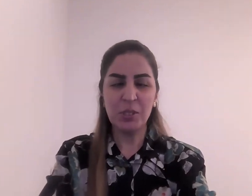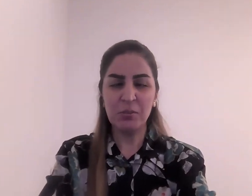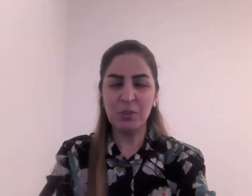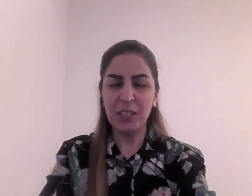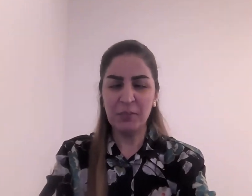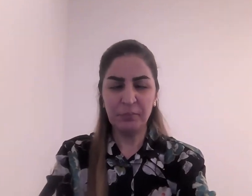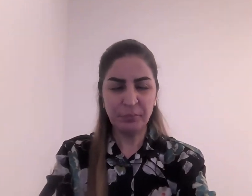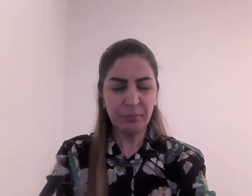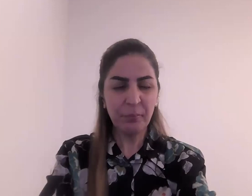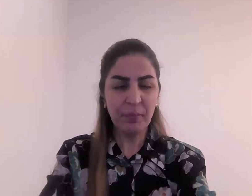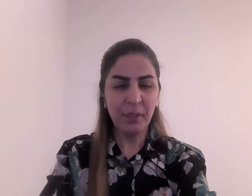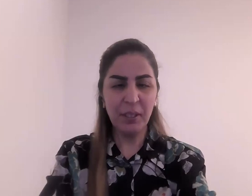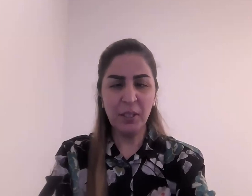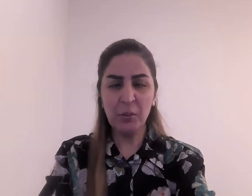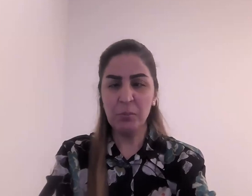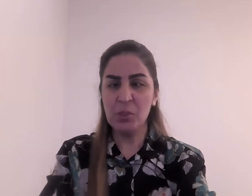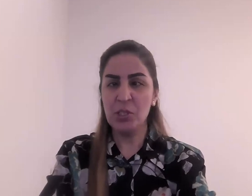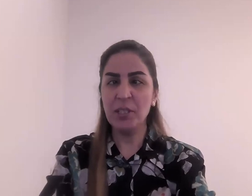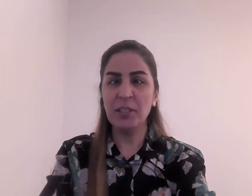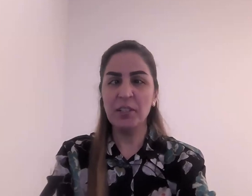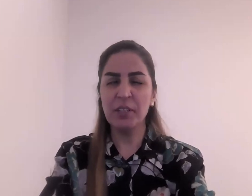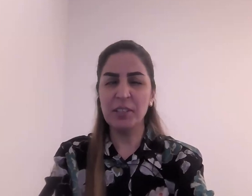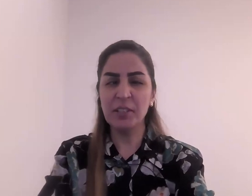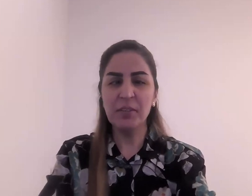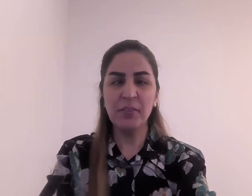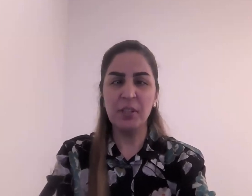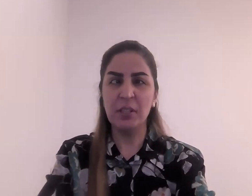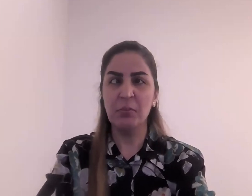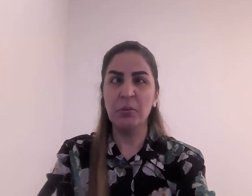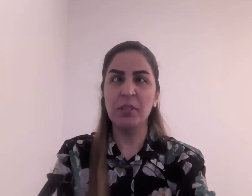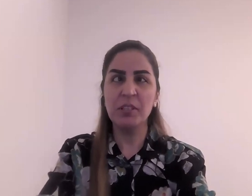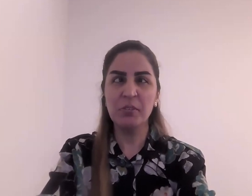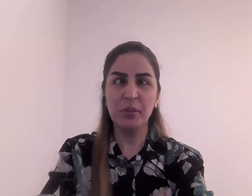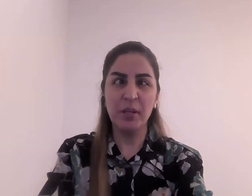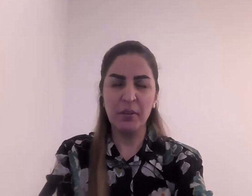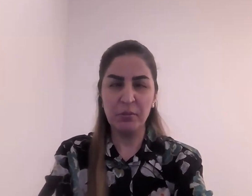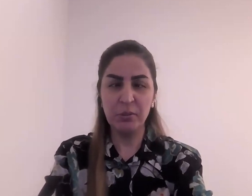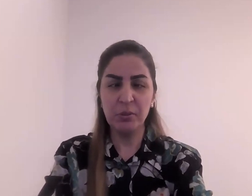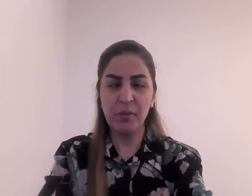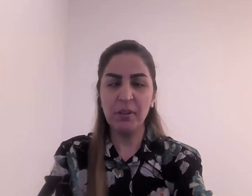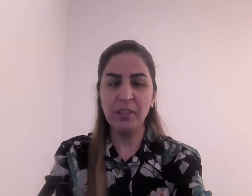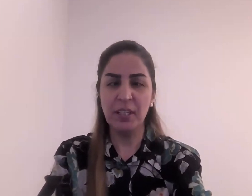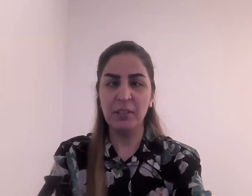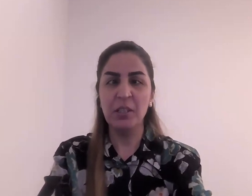for that sharing and a lot of ideas already for food for thought and action.